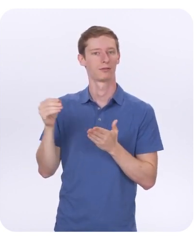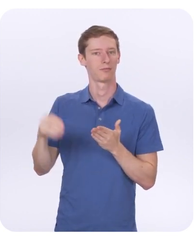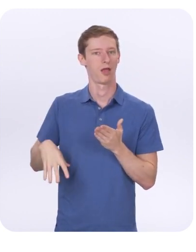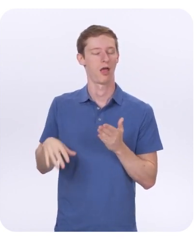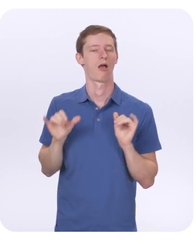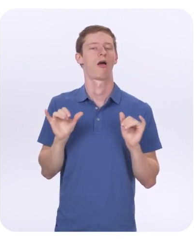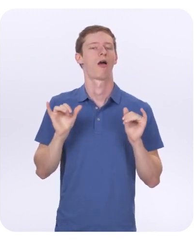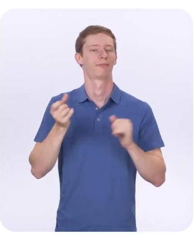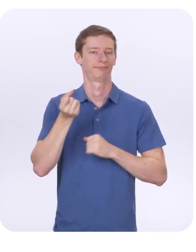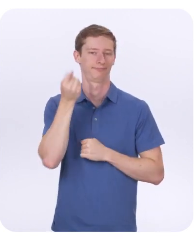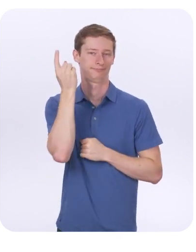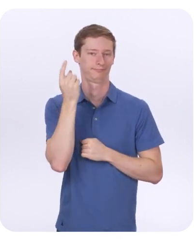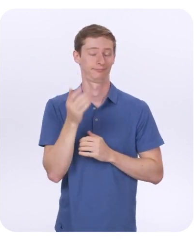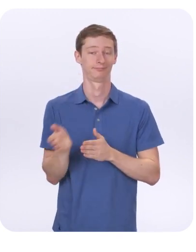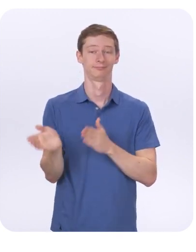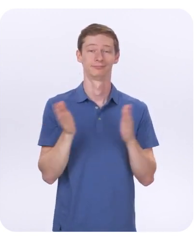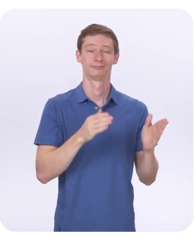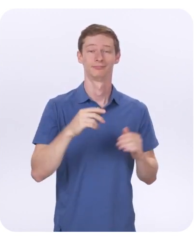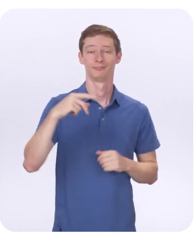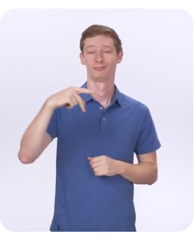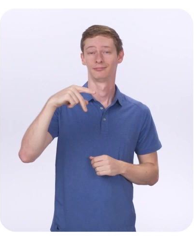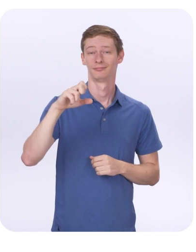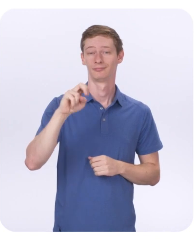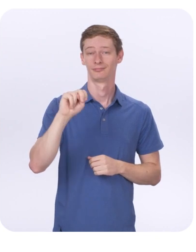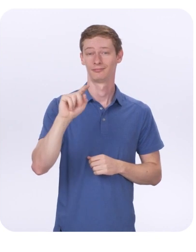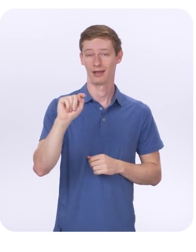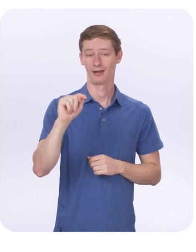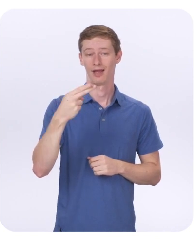the most expensive type of property per square foot.